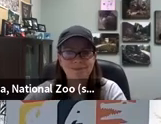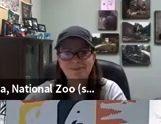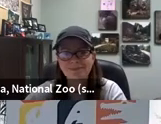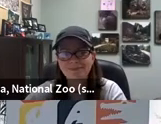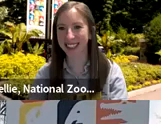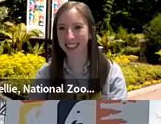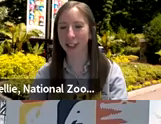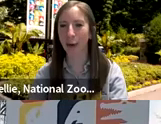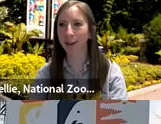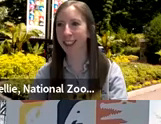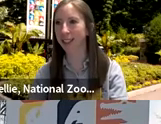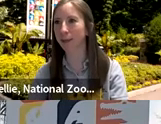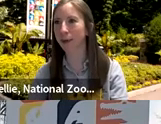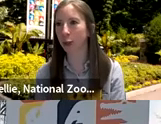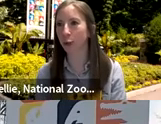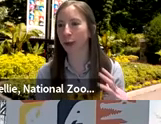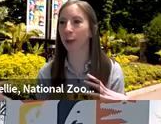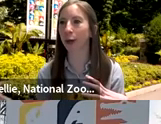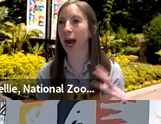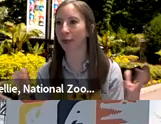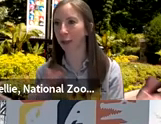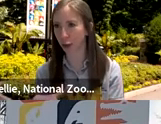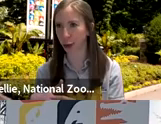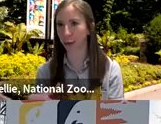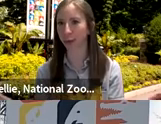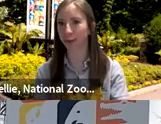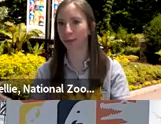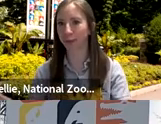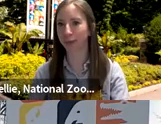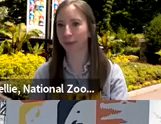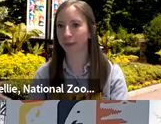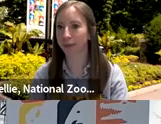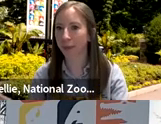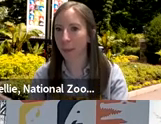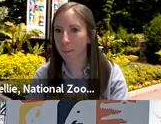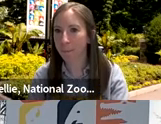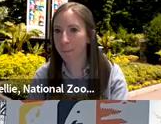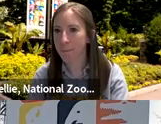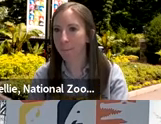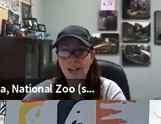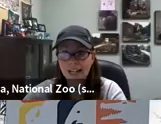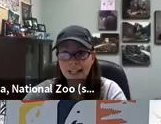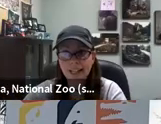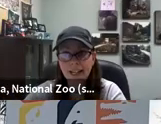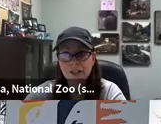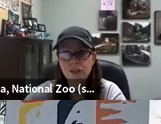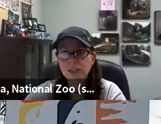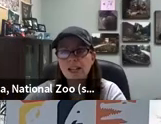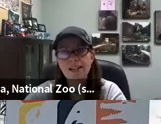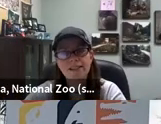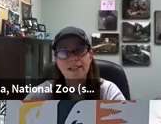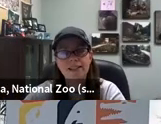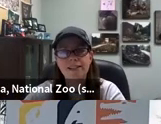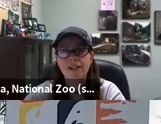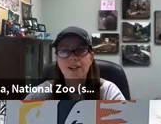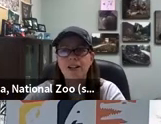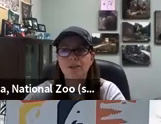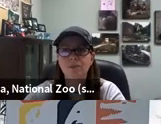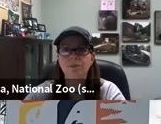[Shellie] Yes, so how does this apply to a career at the Zoo?